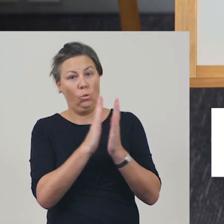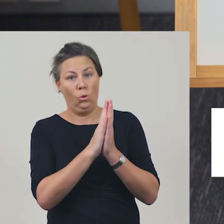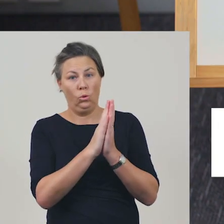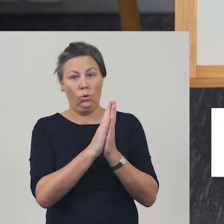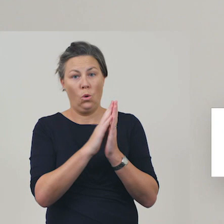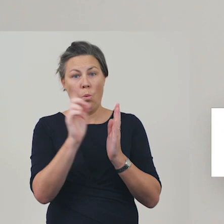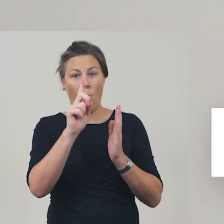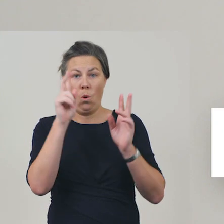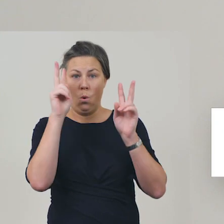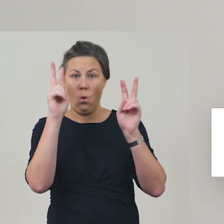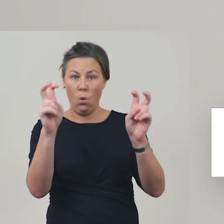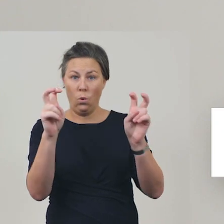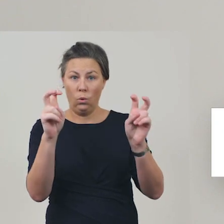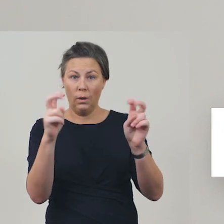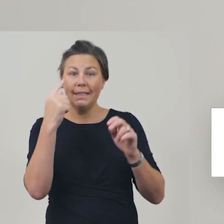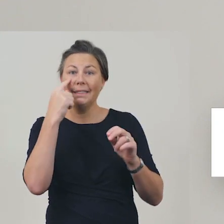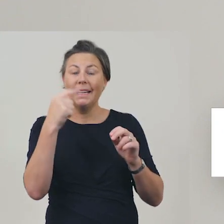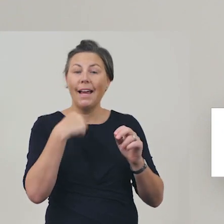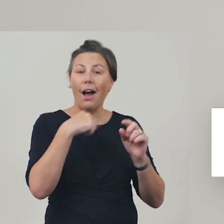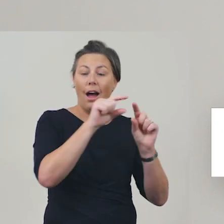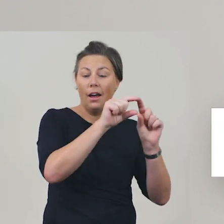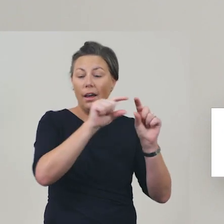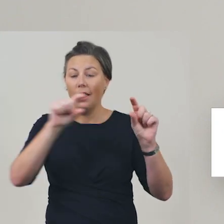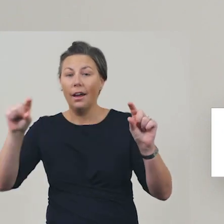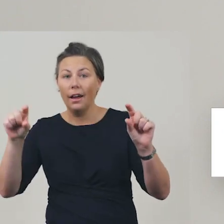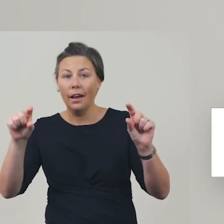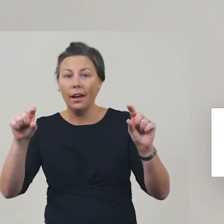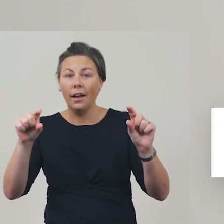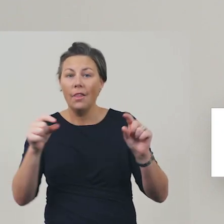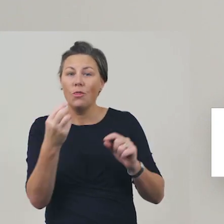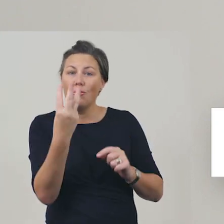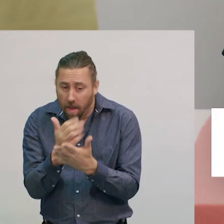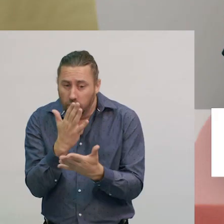in English, we'll learn how language is used to entertain through the retelling of events.